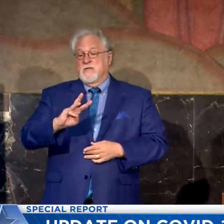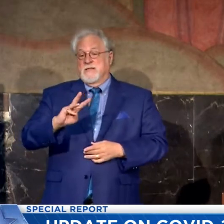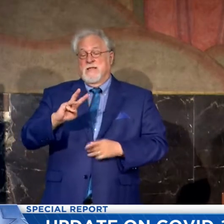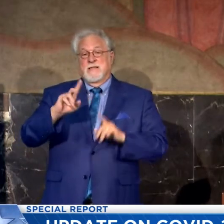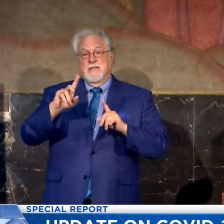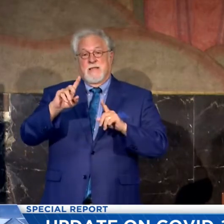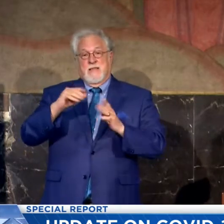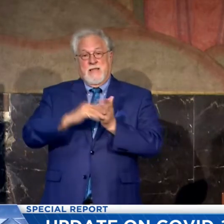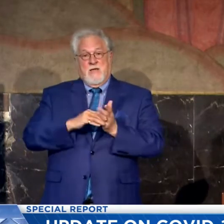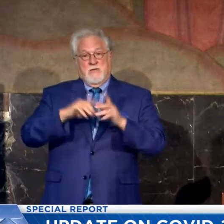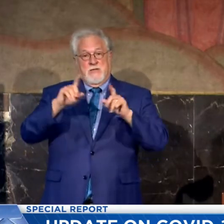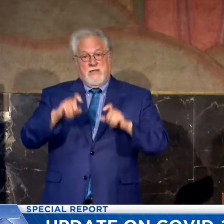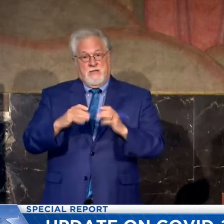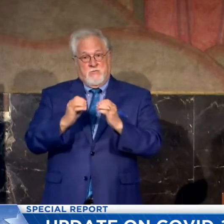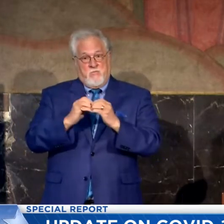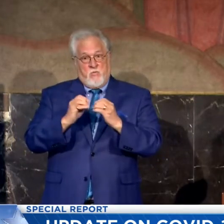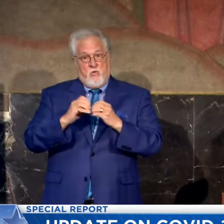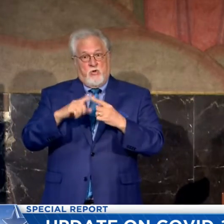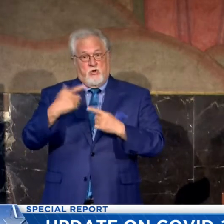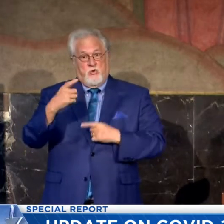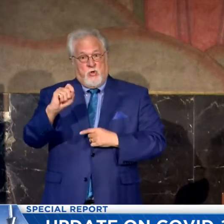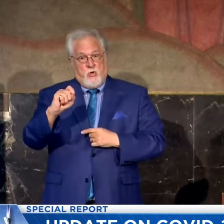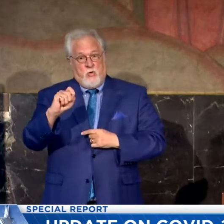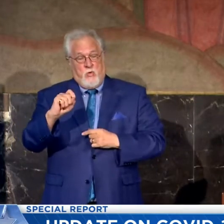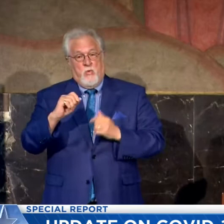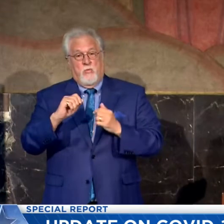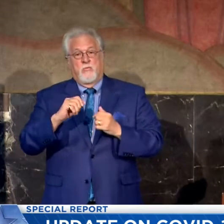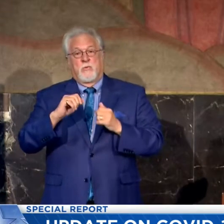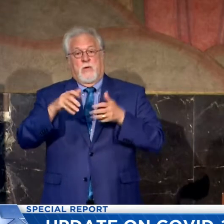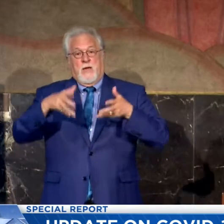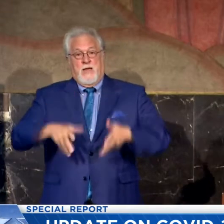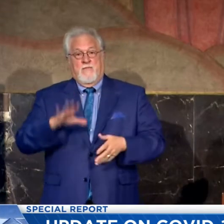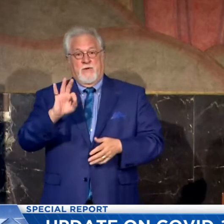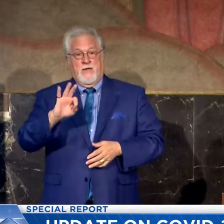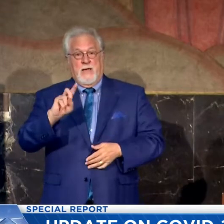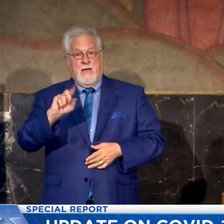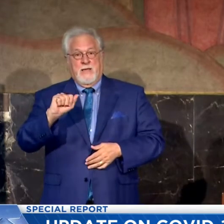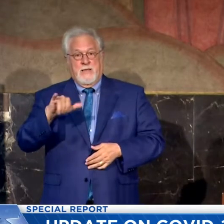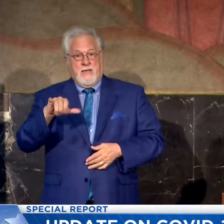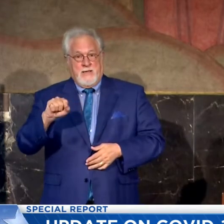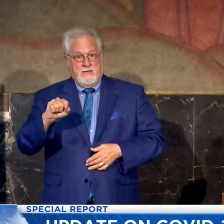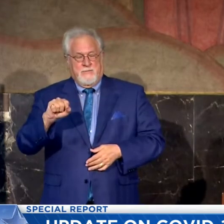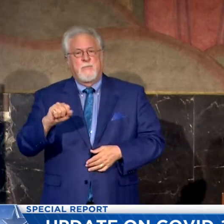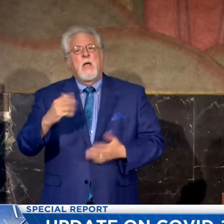LDH ON TESTING. WE ARE ON OUR WAY TO MEETING THAT GOAL AND ABOUT 56,000